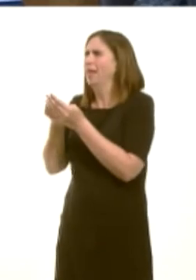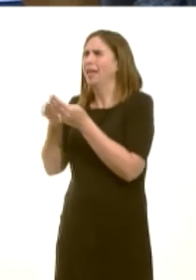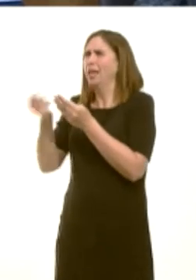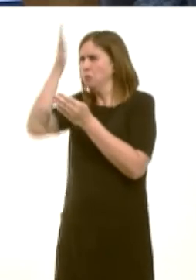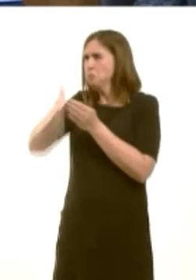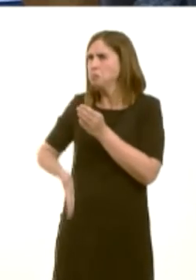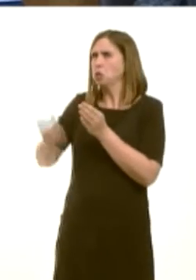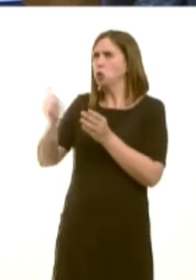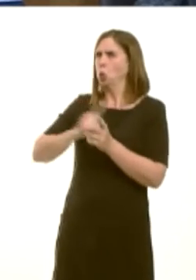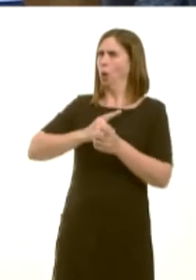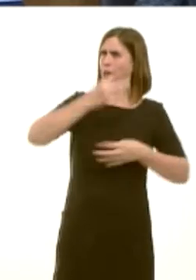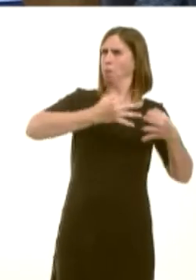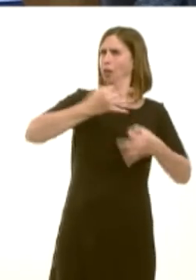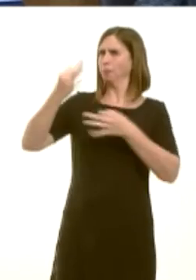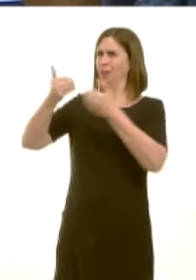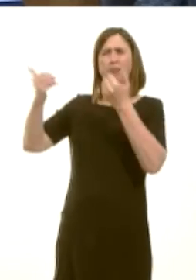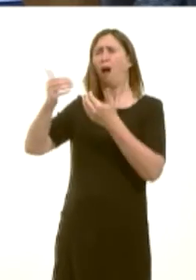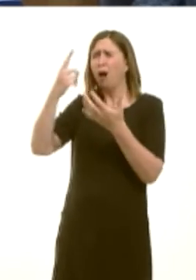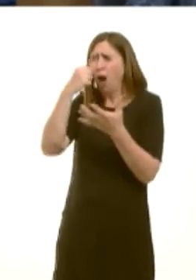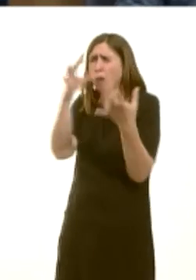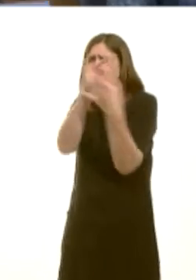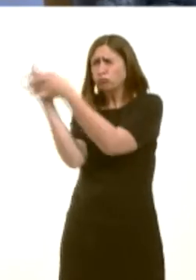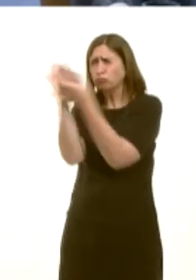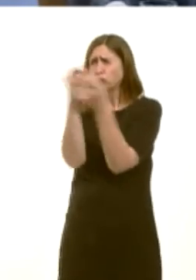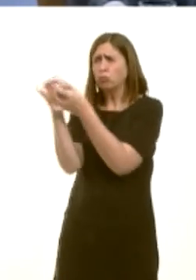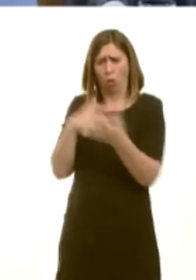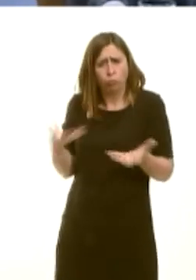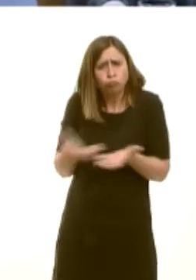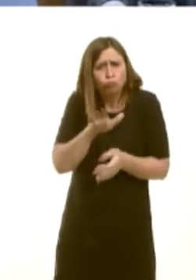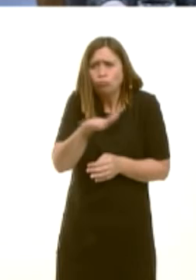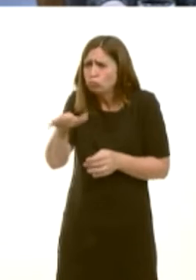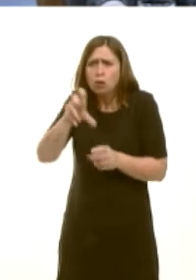the whole of Europe, for that matter. So, yes, weíd encourage Cardiff and Newport to